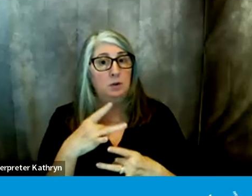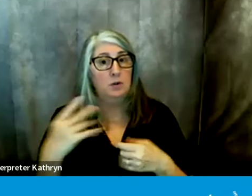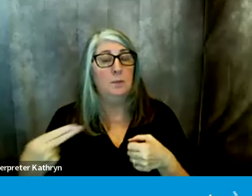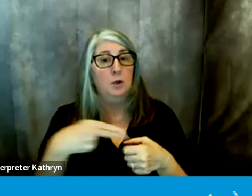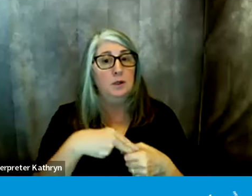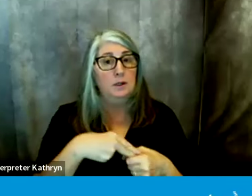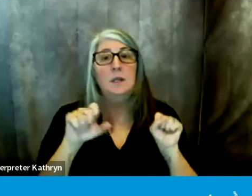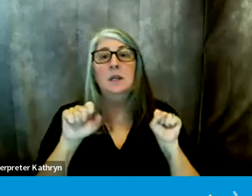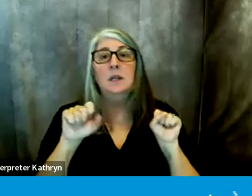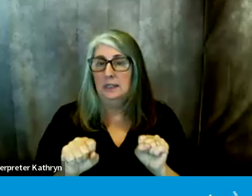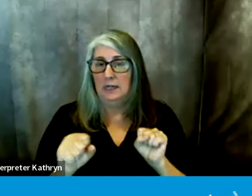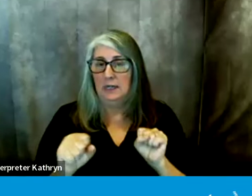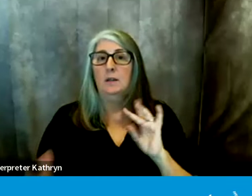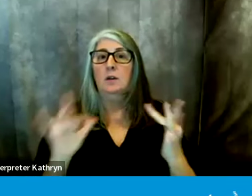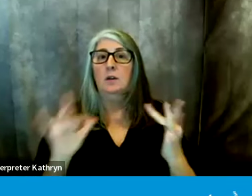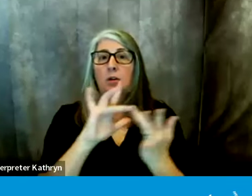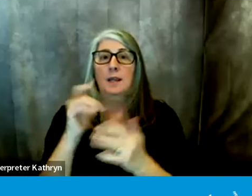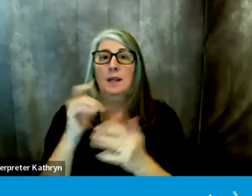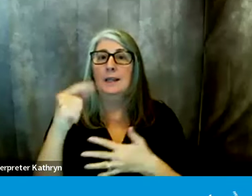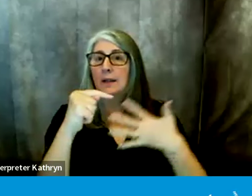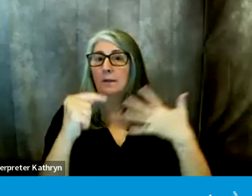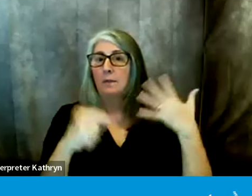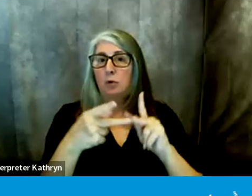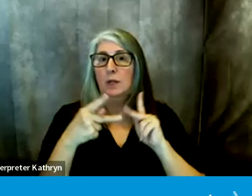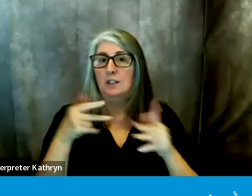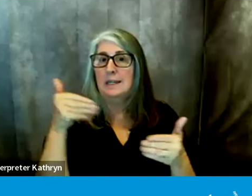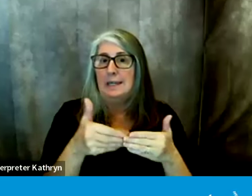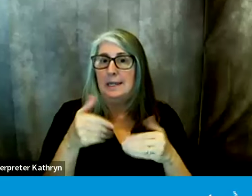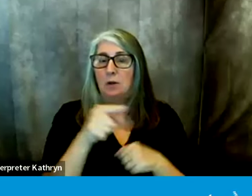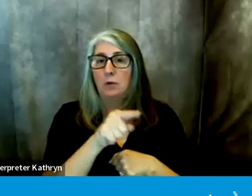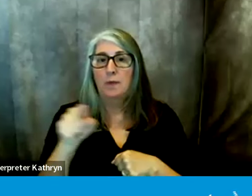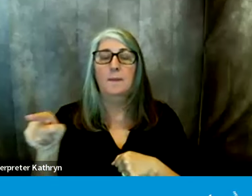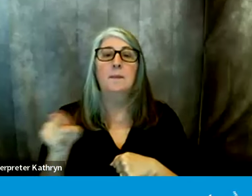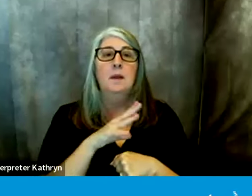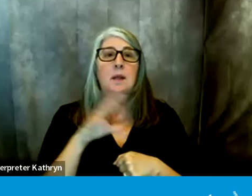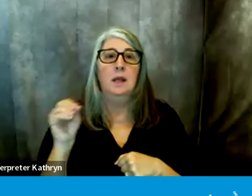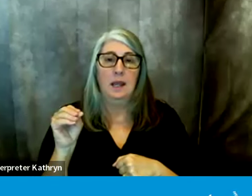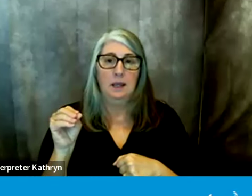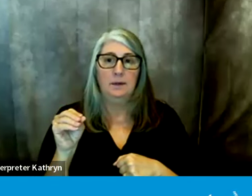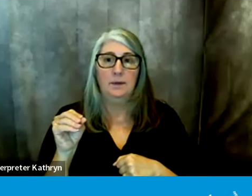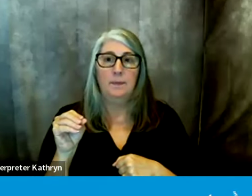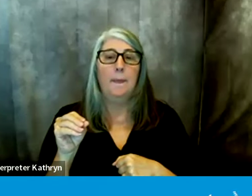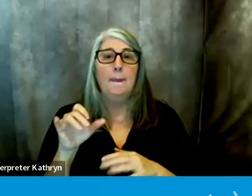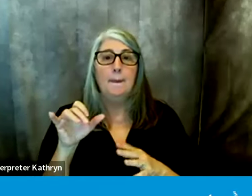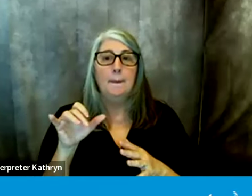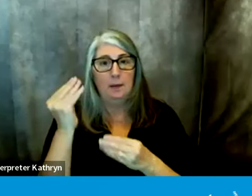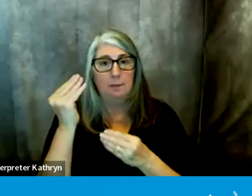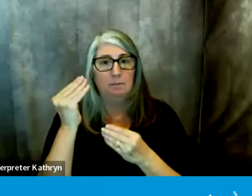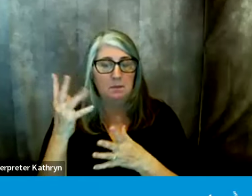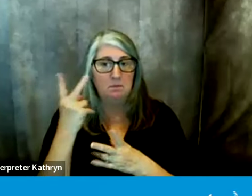can reach out to any other sites that's closest to them and work out and identify if they meet the required inclusion exclusion criteria